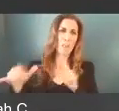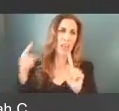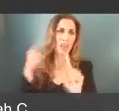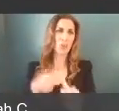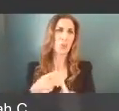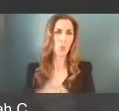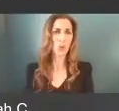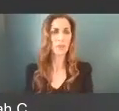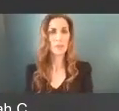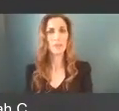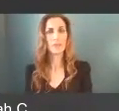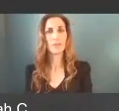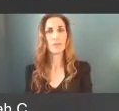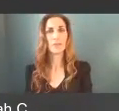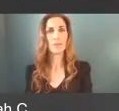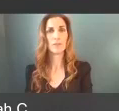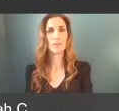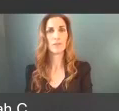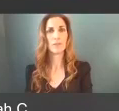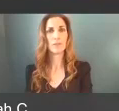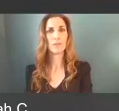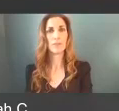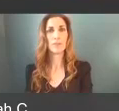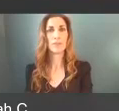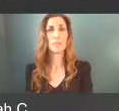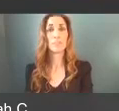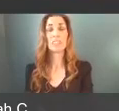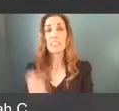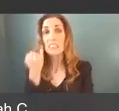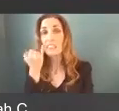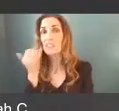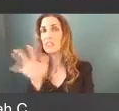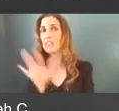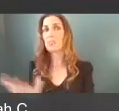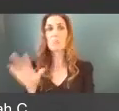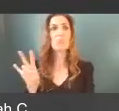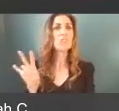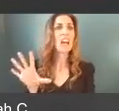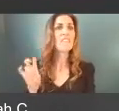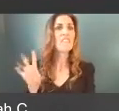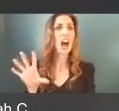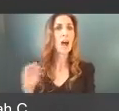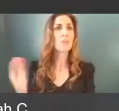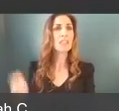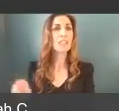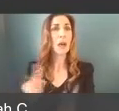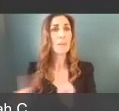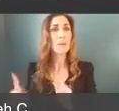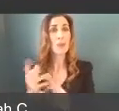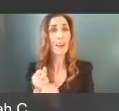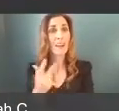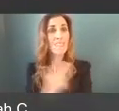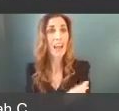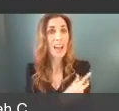getting into the 75% of our population vaccinated, I think we'll see just dramatic changes